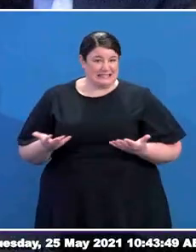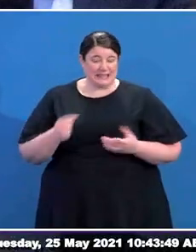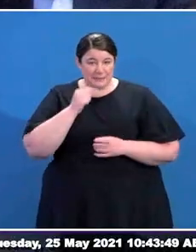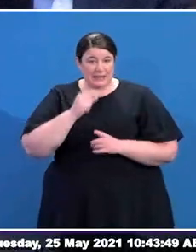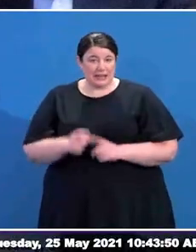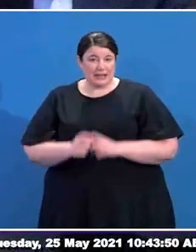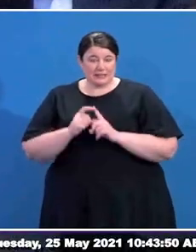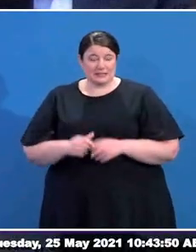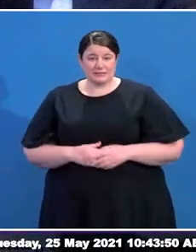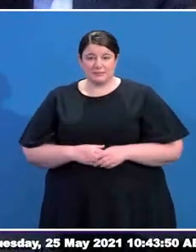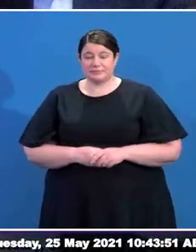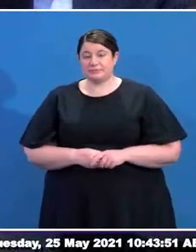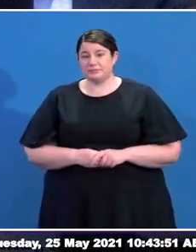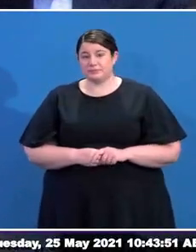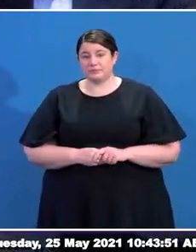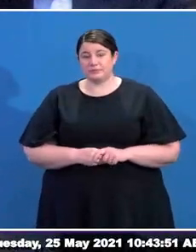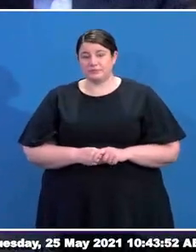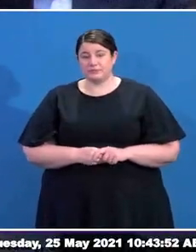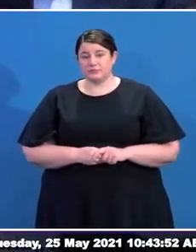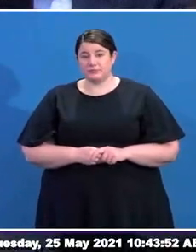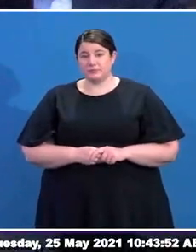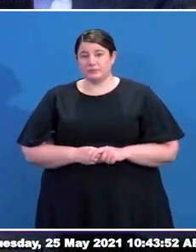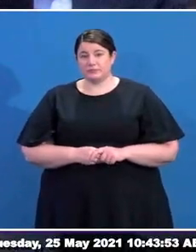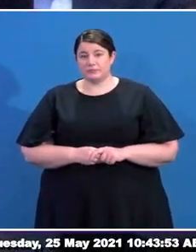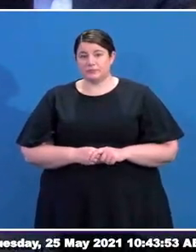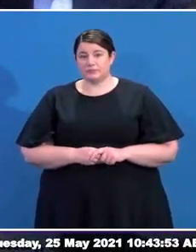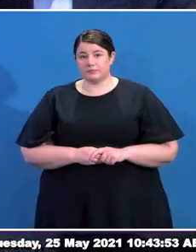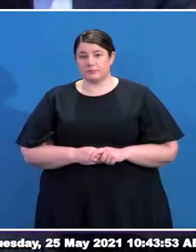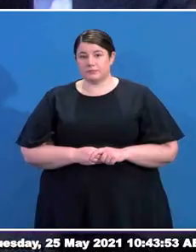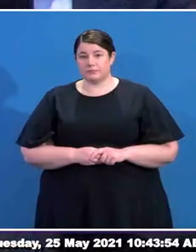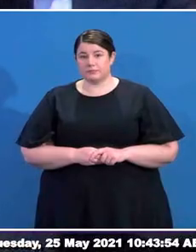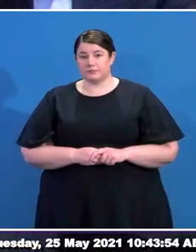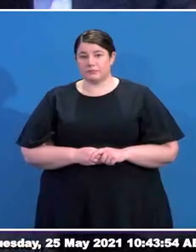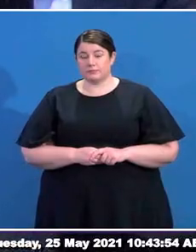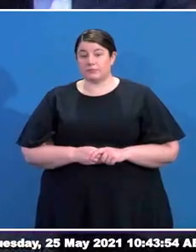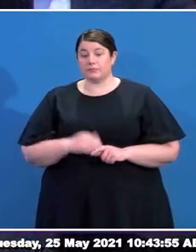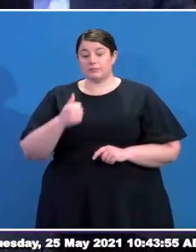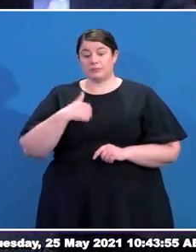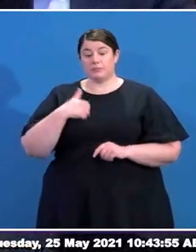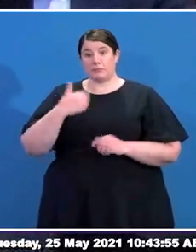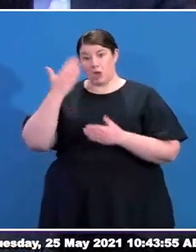What I do know from, more so in my experience previously,